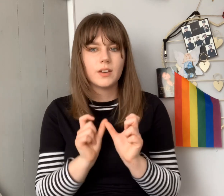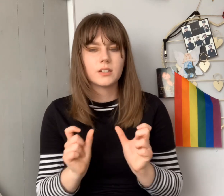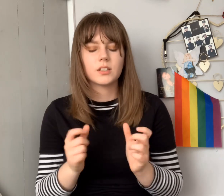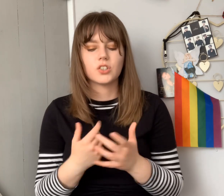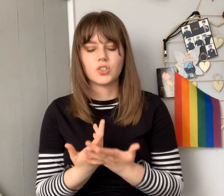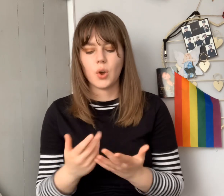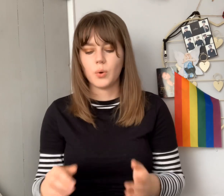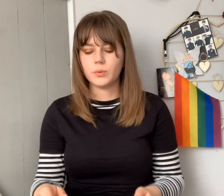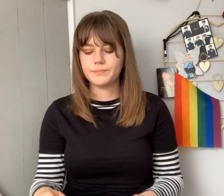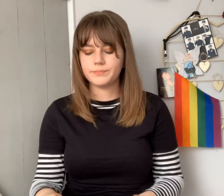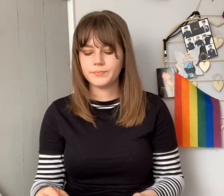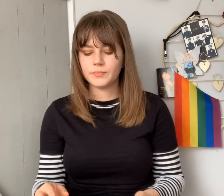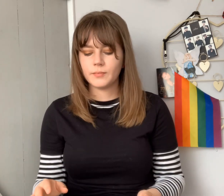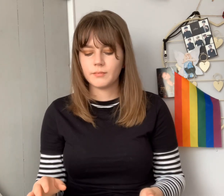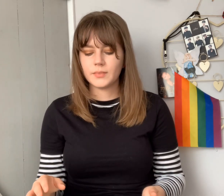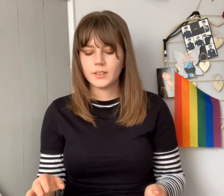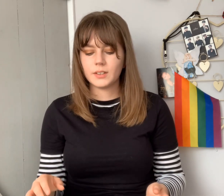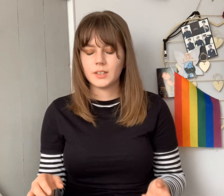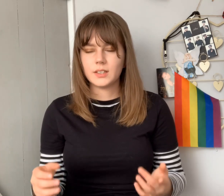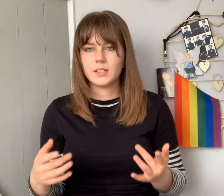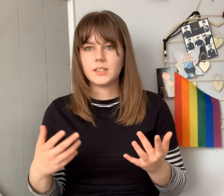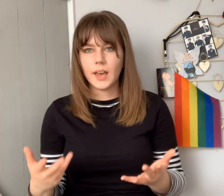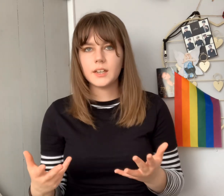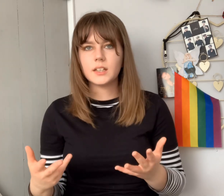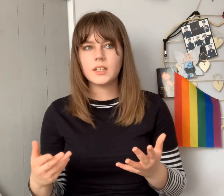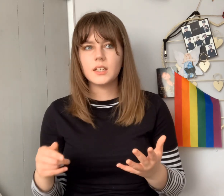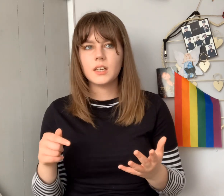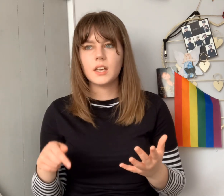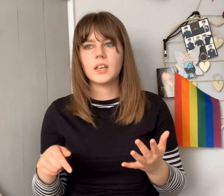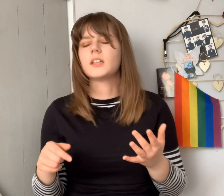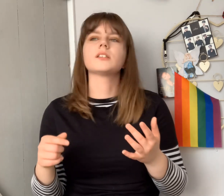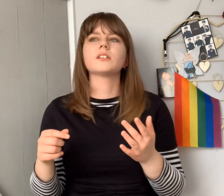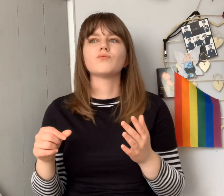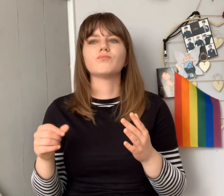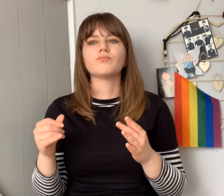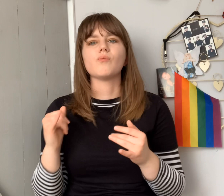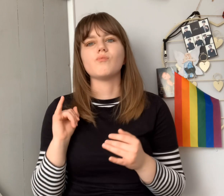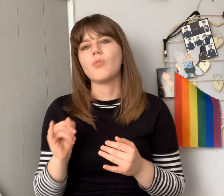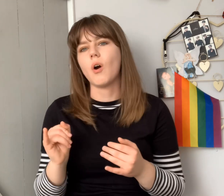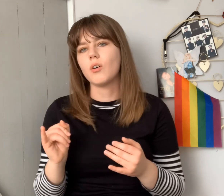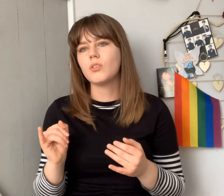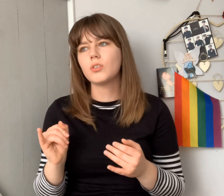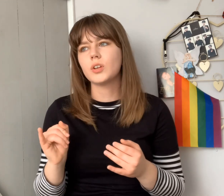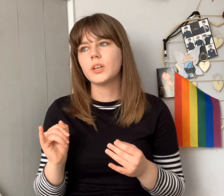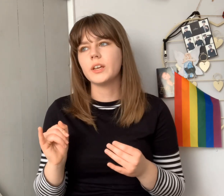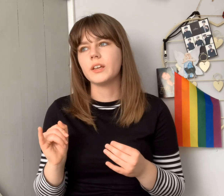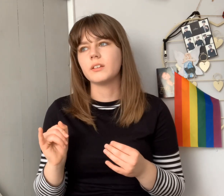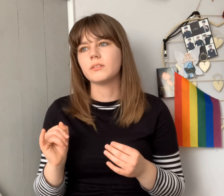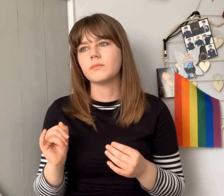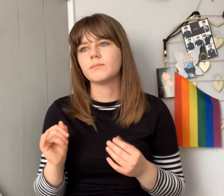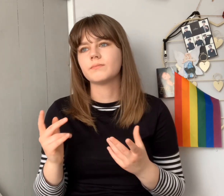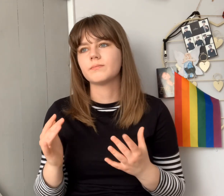in the lyrics so technically it's wrong